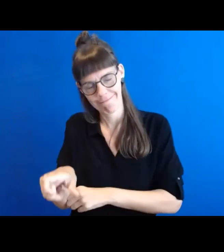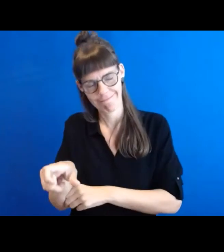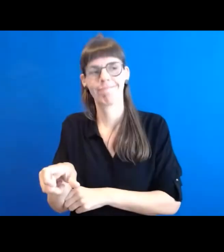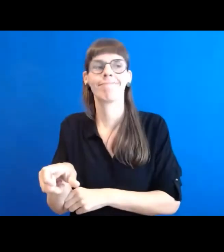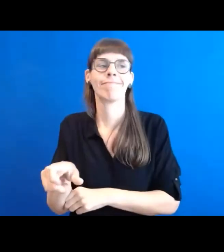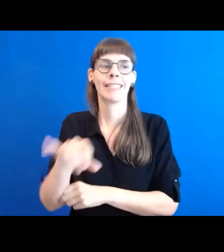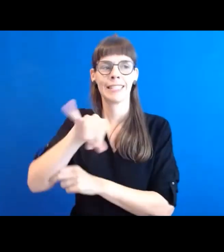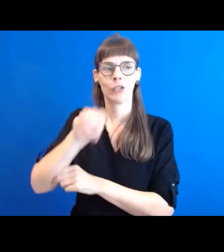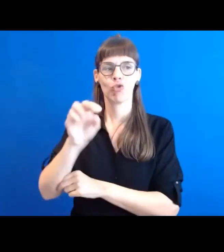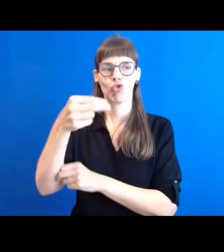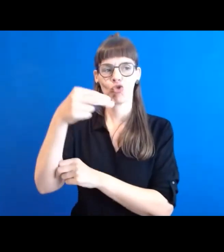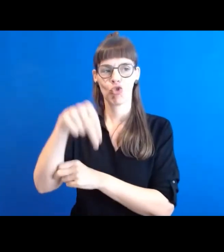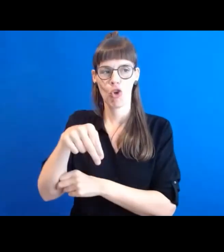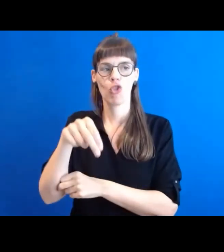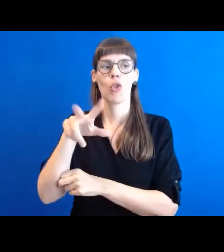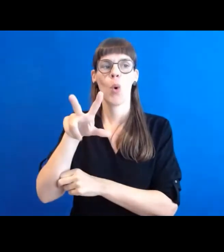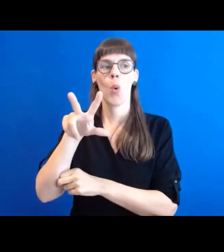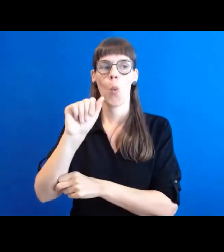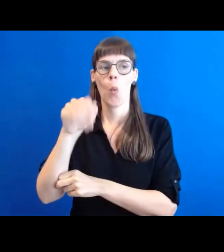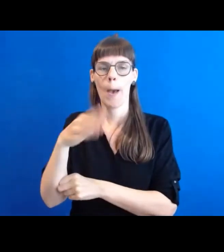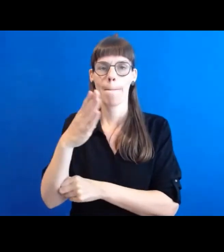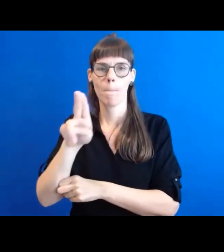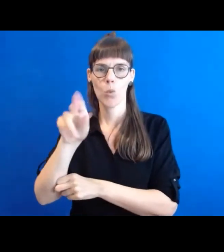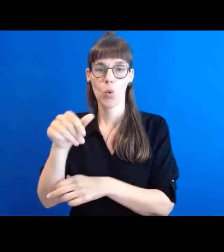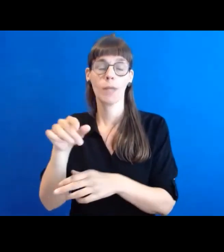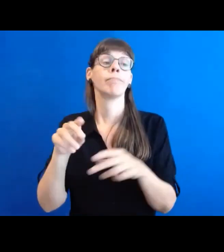partnerships, which beautifully connects us to our next speak